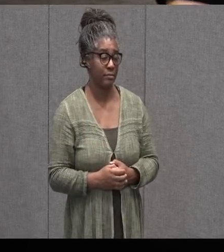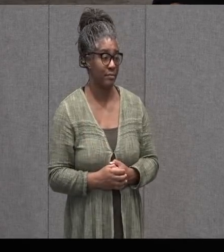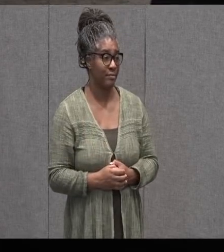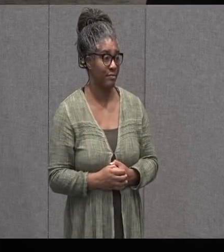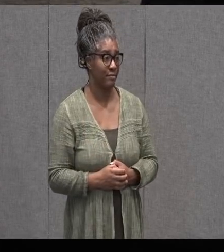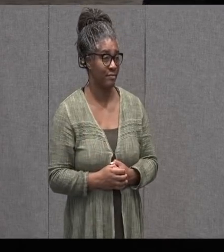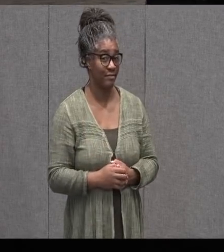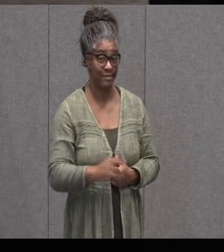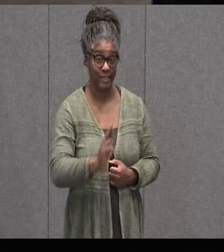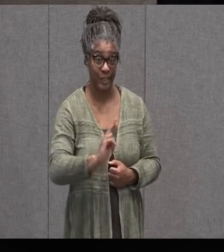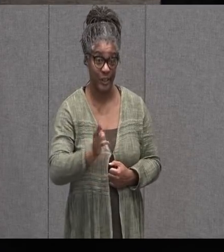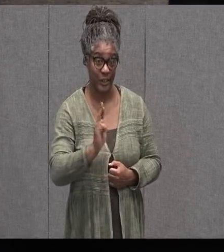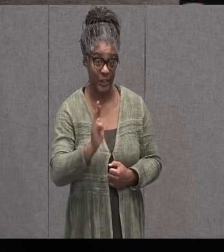Are you ready for our question?